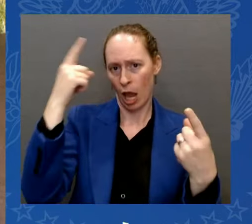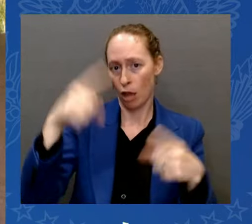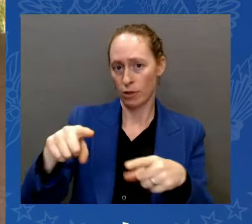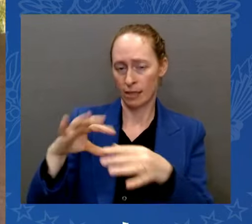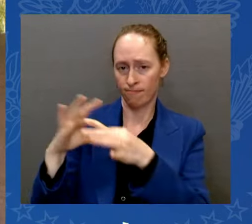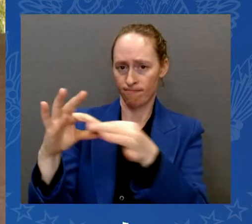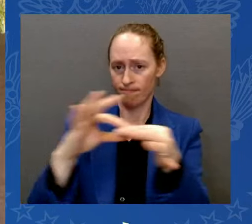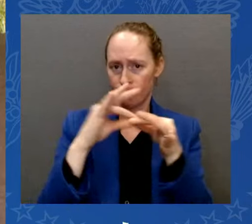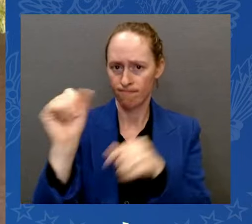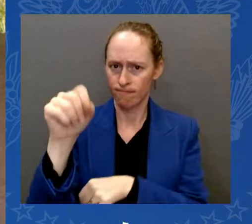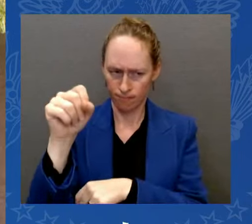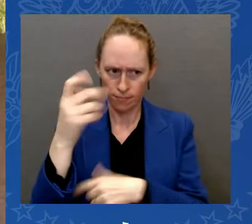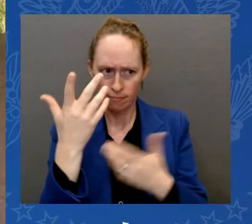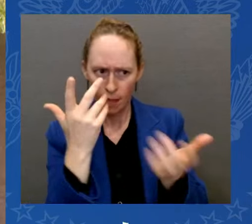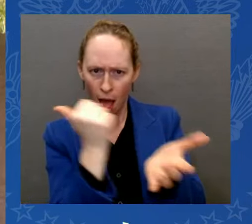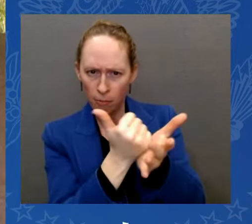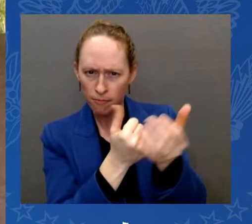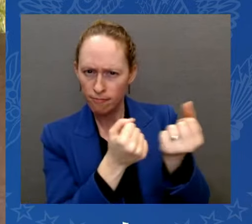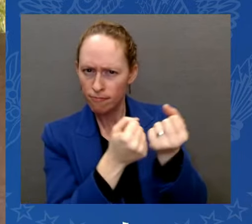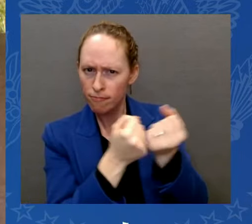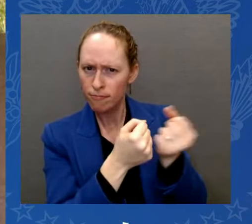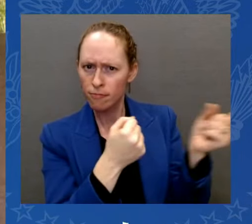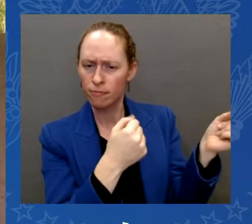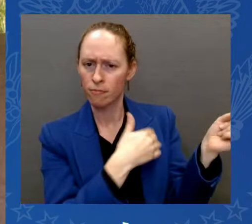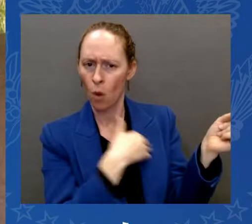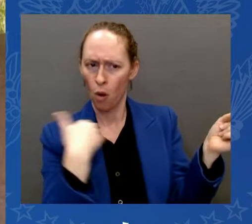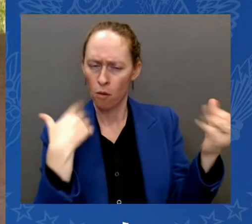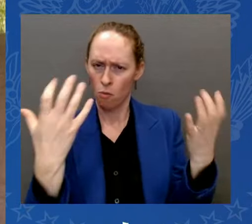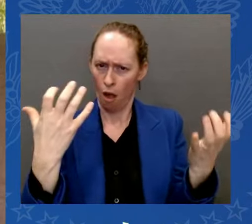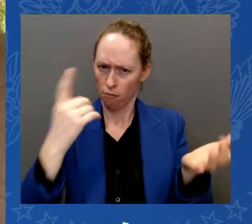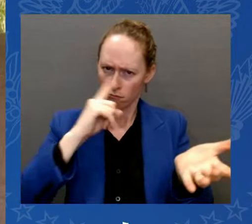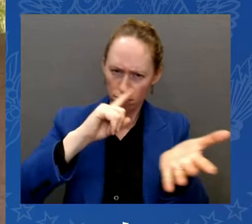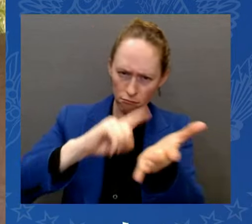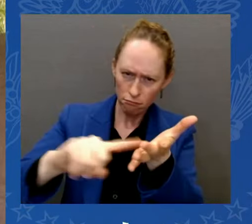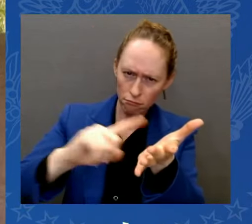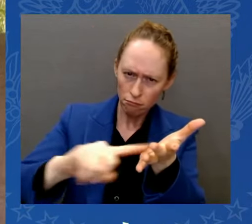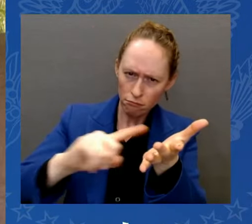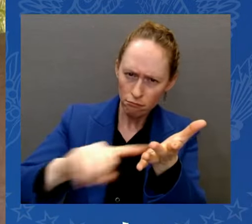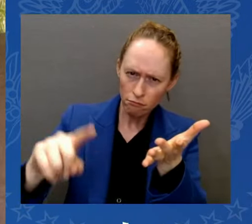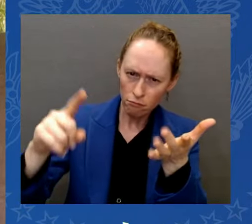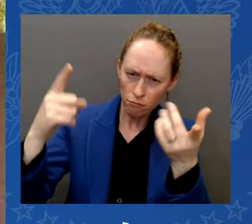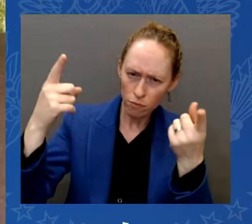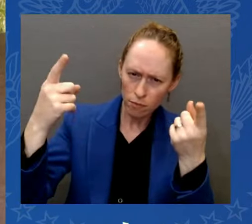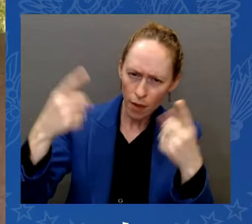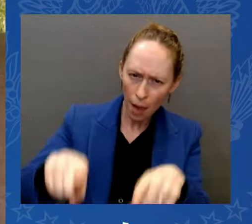we figure out exactly what happened. Our empathy -- sympathy goes out to -- apparently, two people were killed.